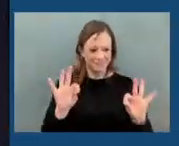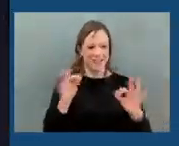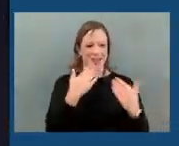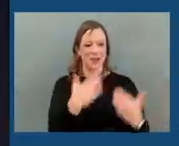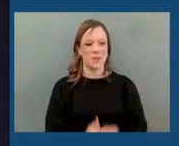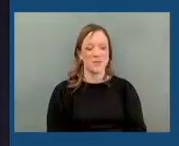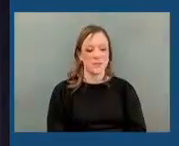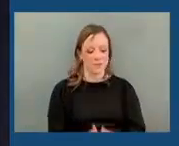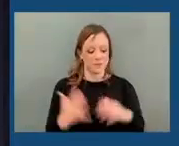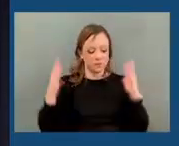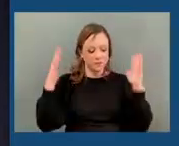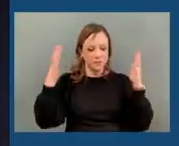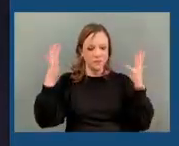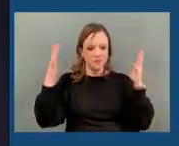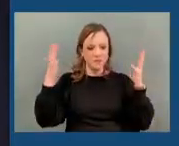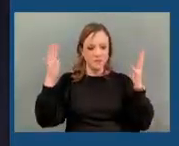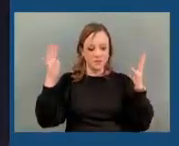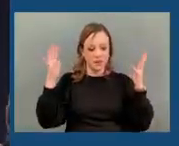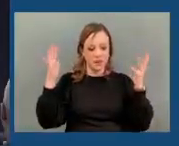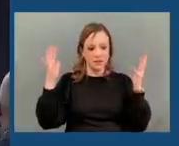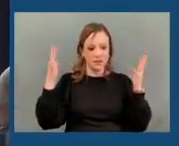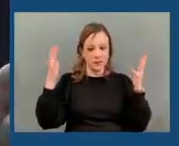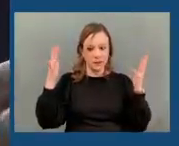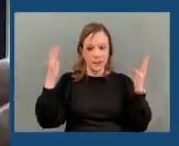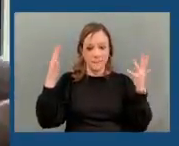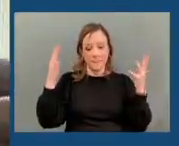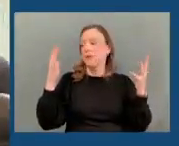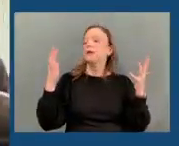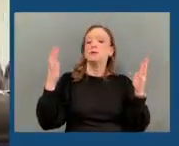distinguished guests. Thank you so much. That concludes our program.